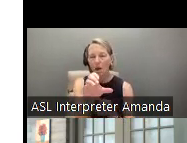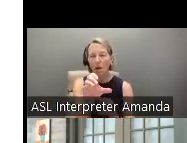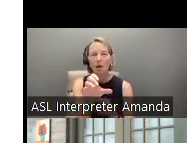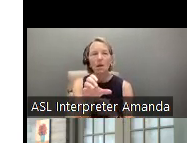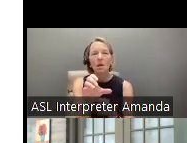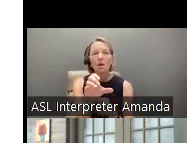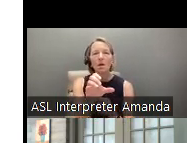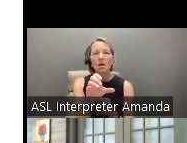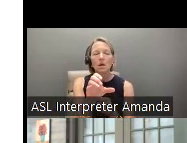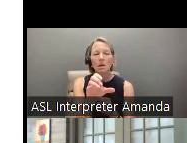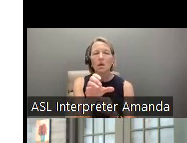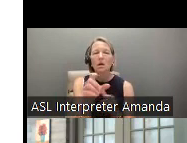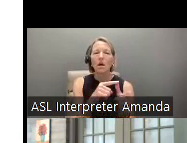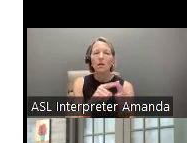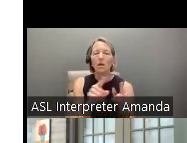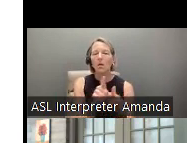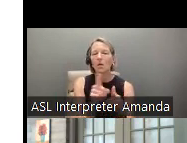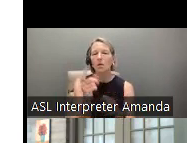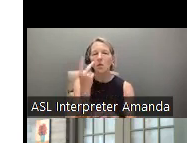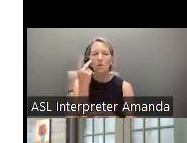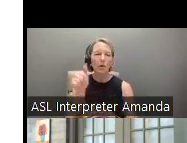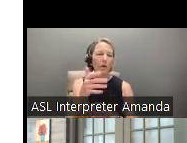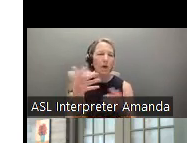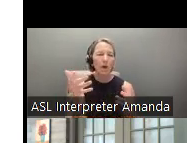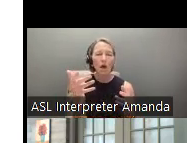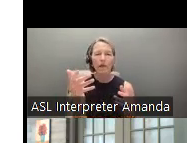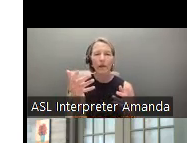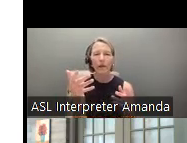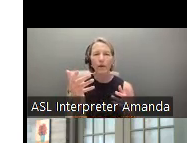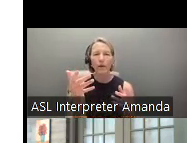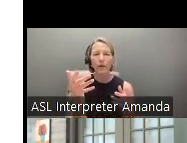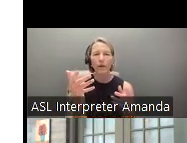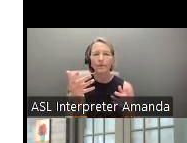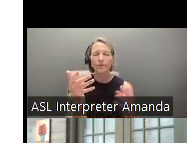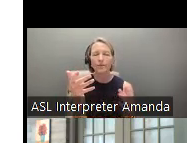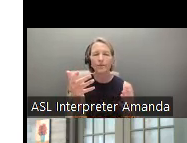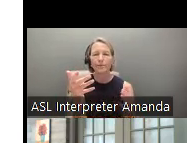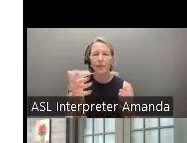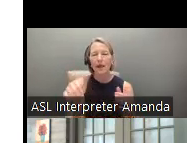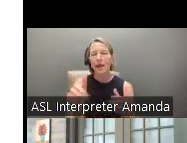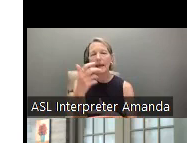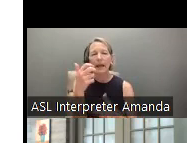um and then also we are looking for any other um any other issues that may affect